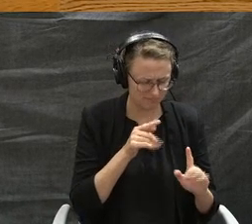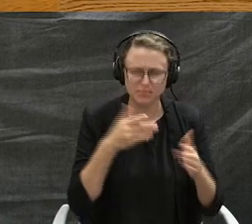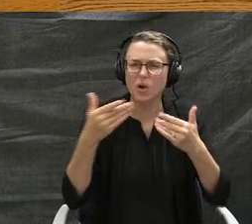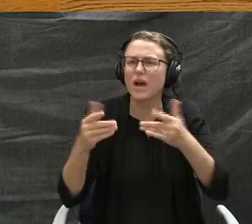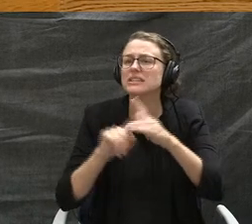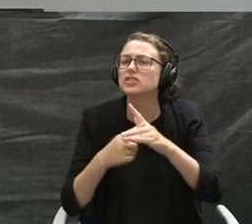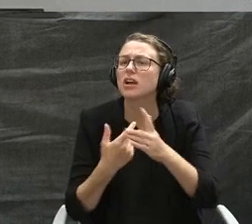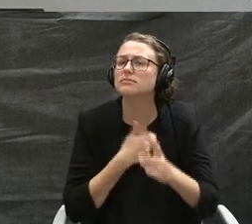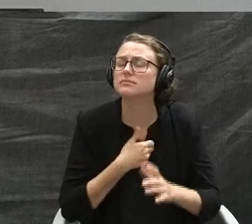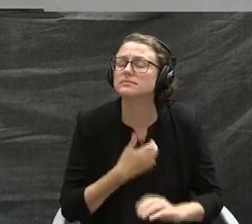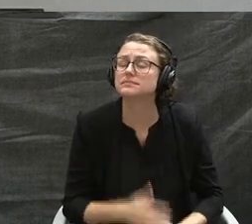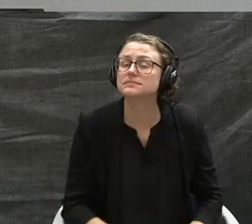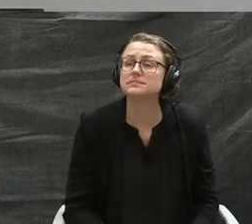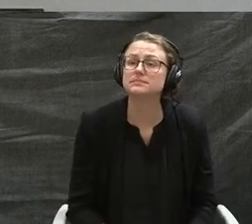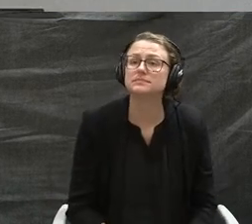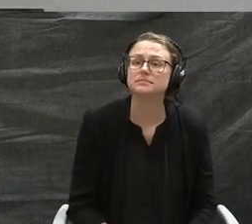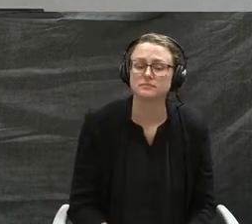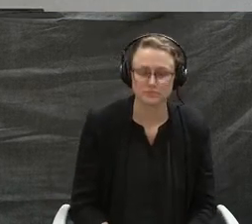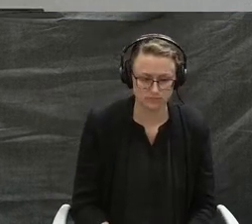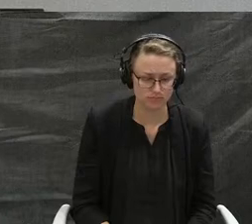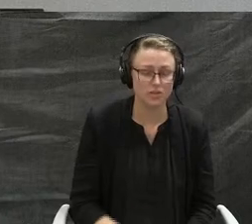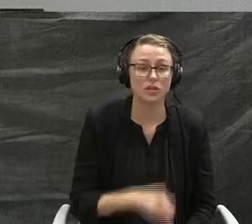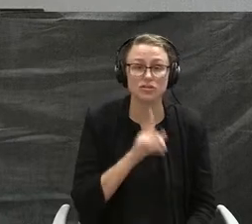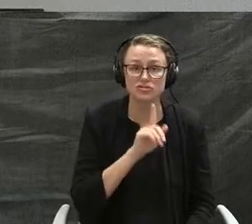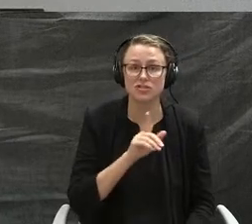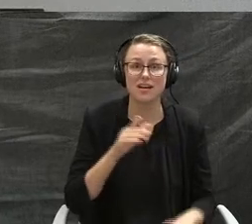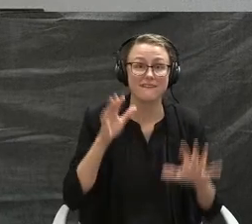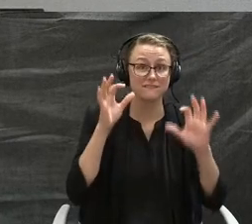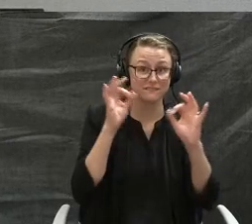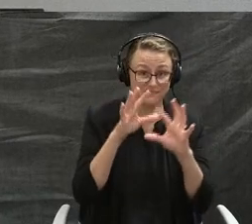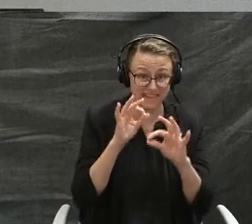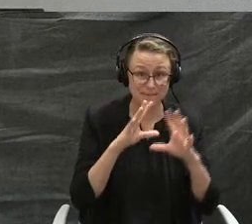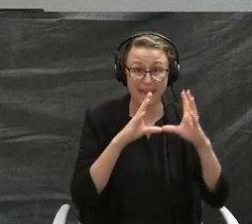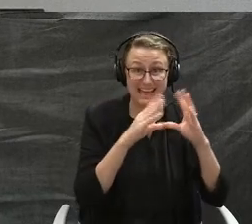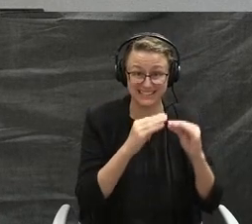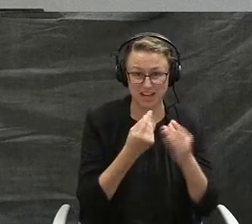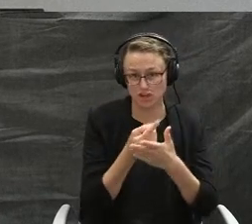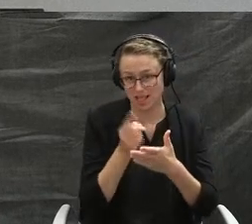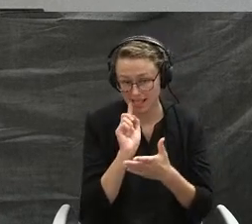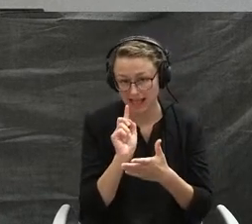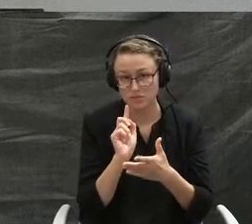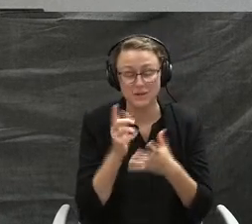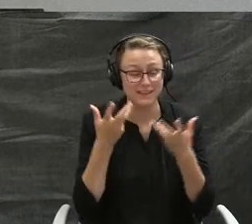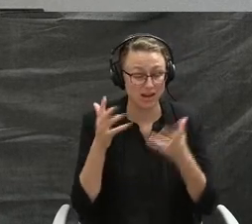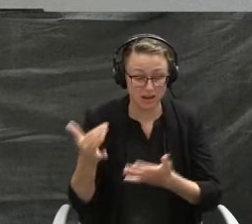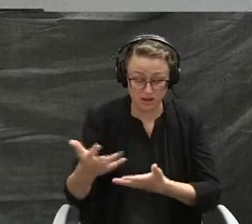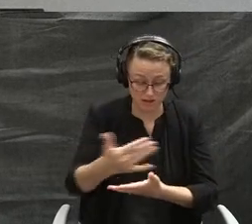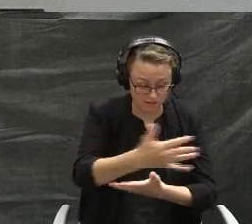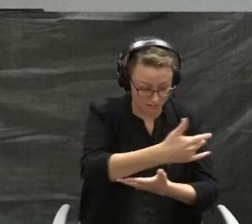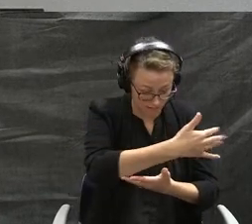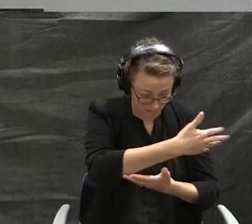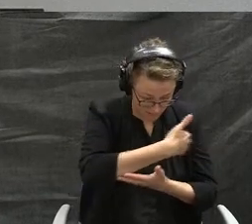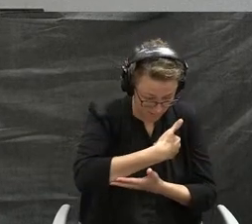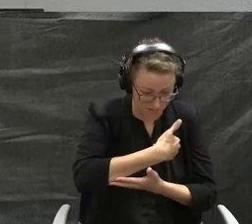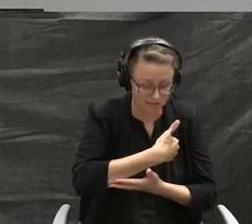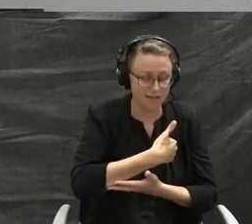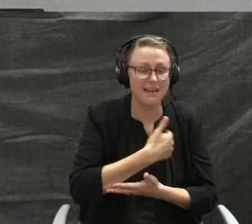you please show after all of the feedback sessions last week. We got the administrators together who been intimately